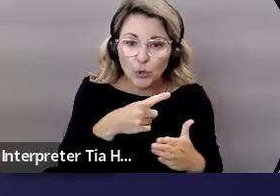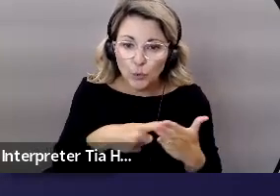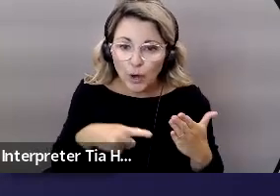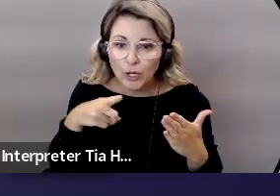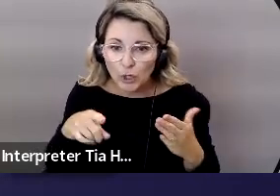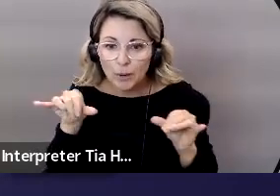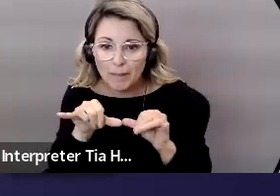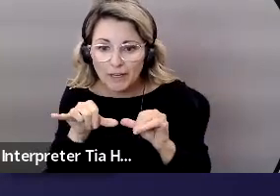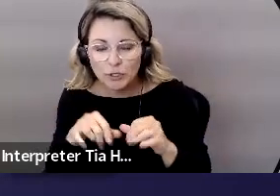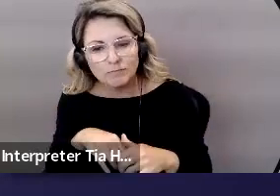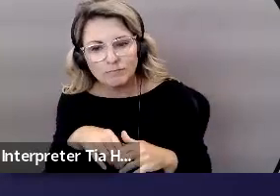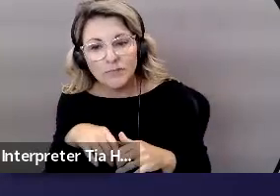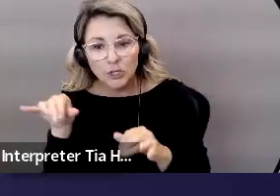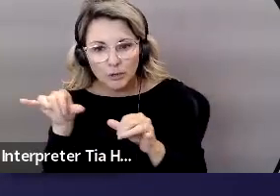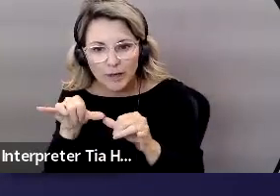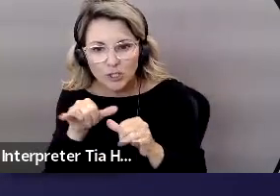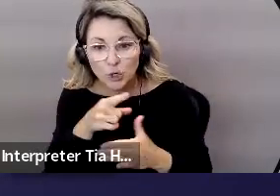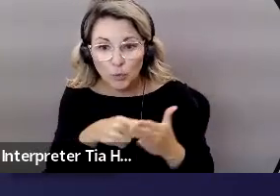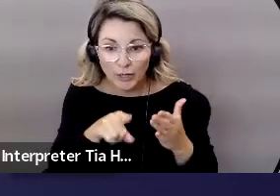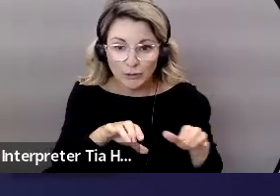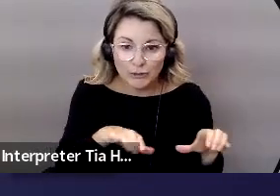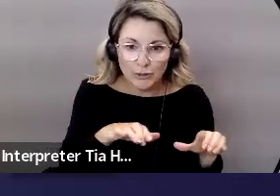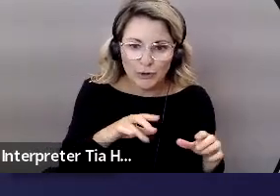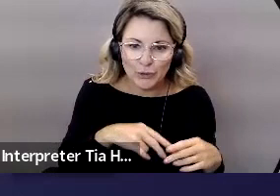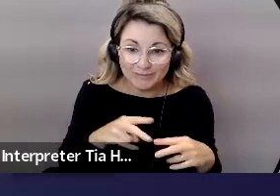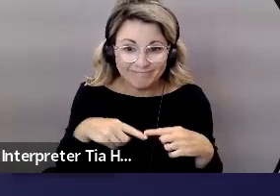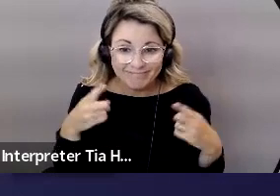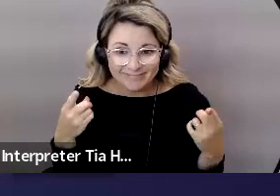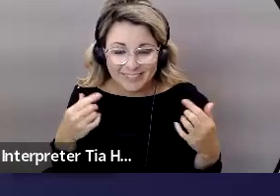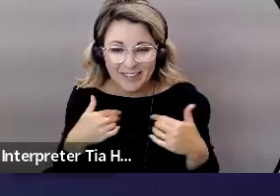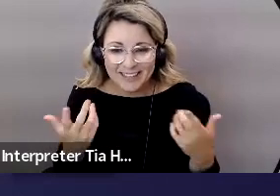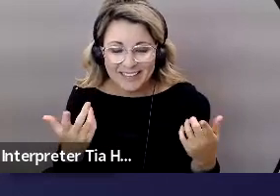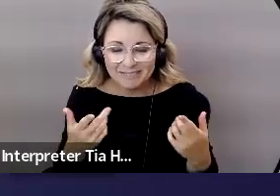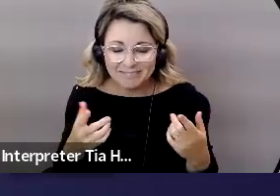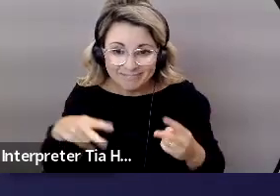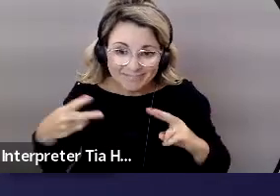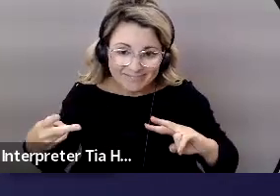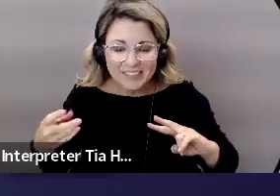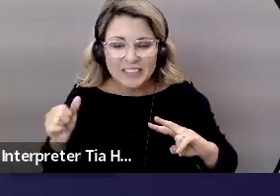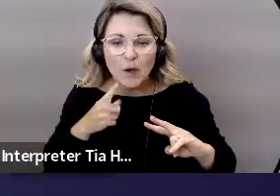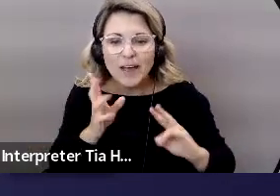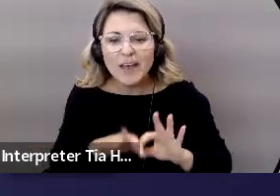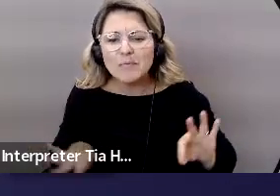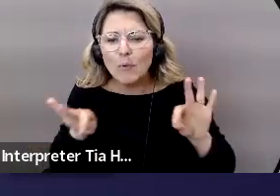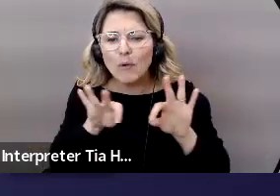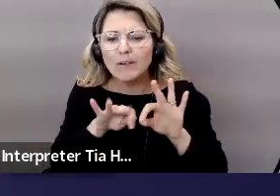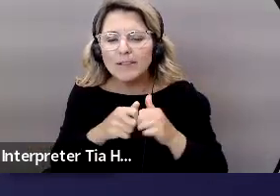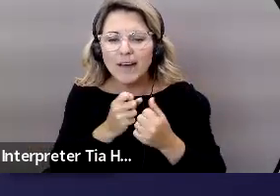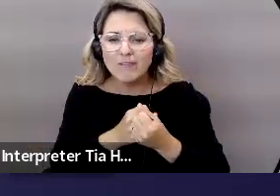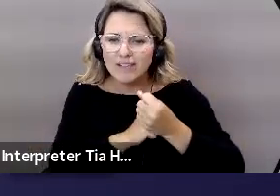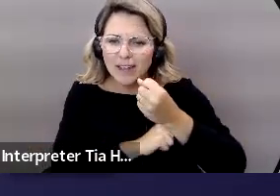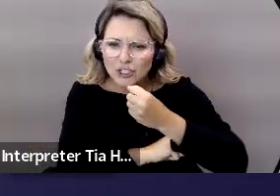you do. So, it's important to lay the foundation of how and what you're going to measure on your